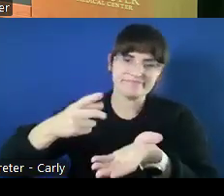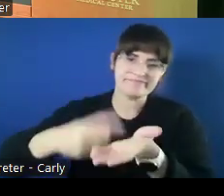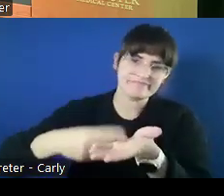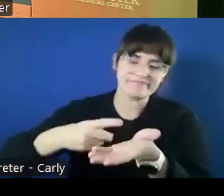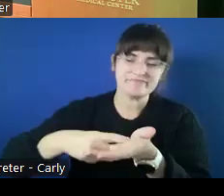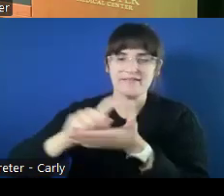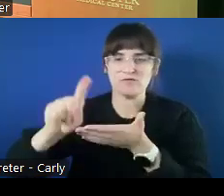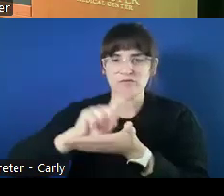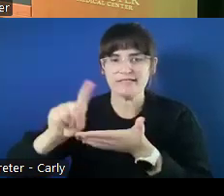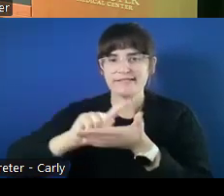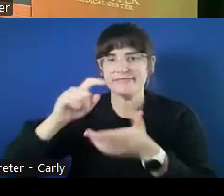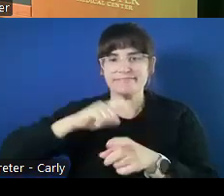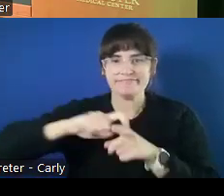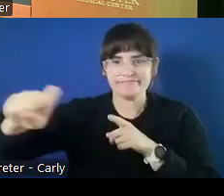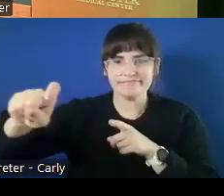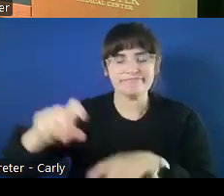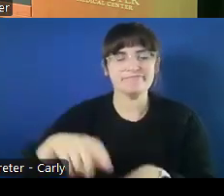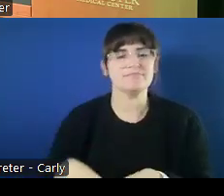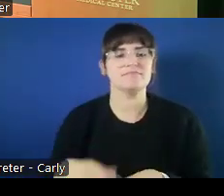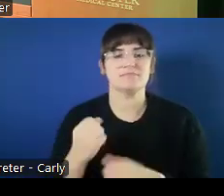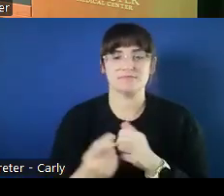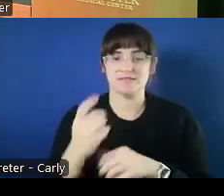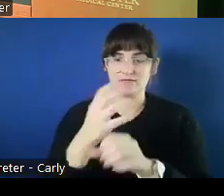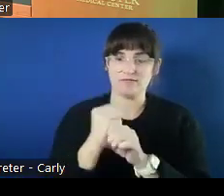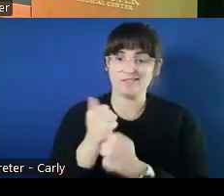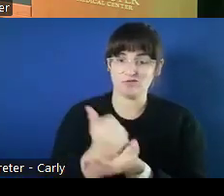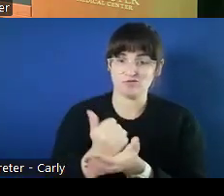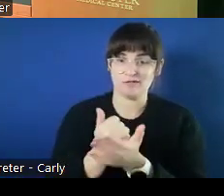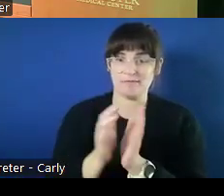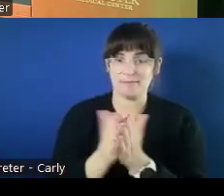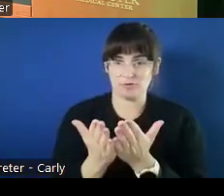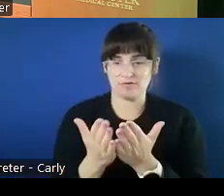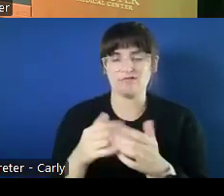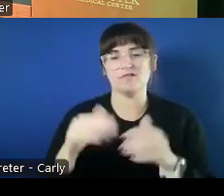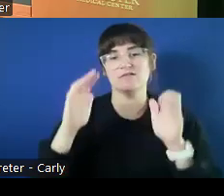week everybody gets a treatment manual uh they get some kind of educational materials they might get